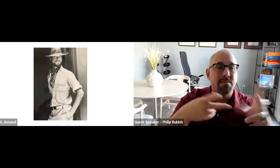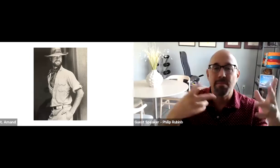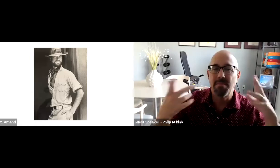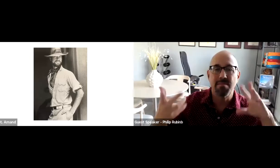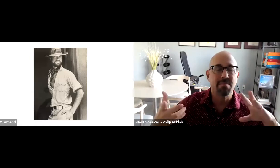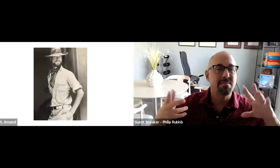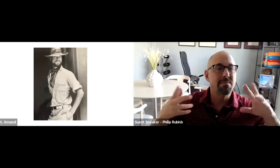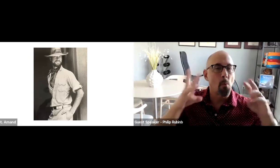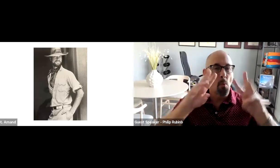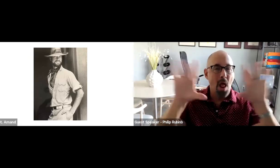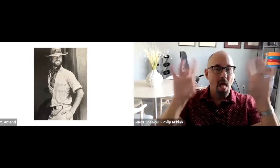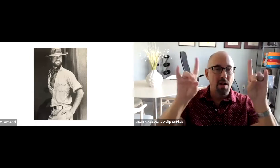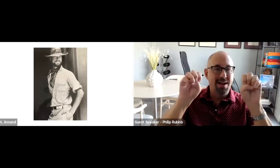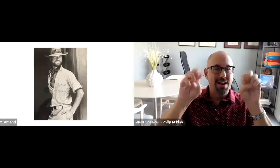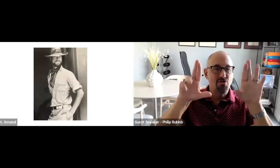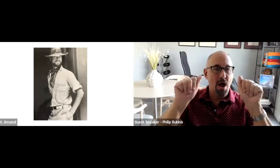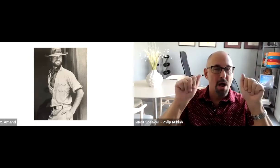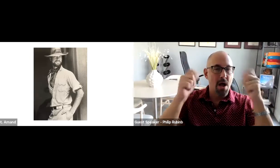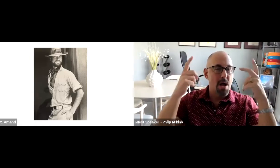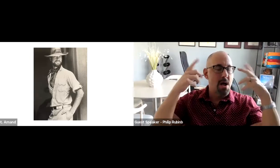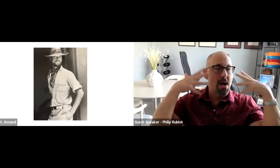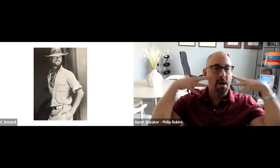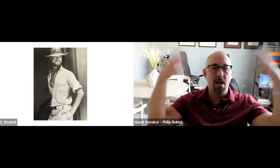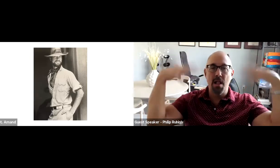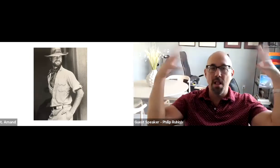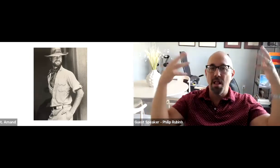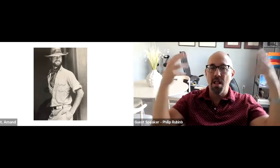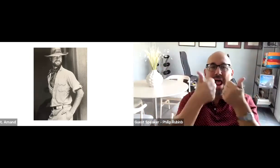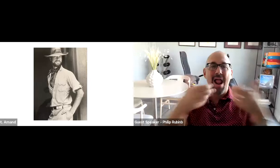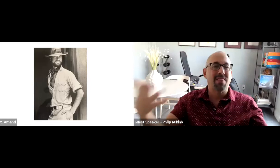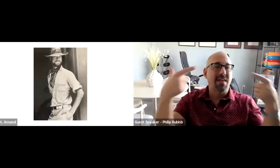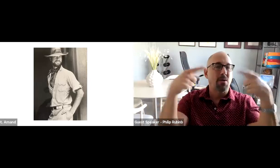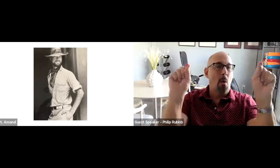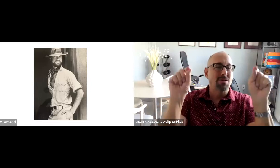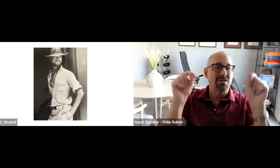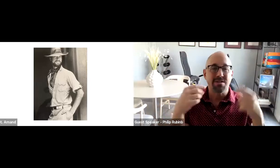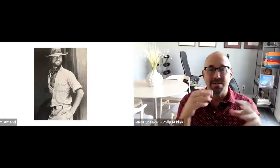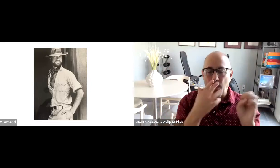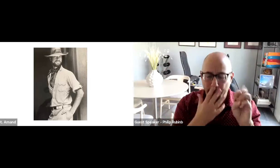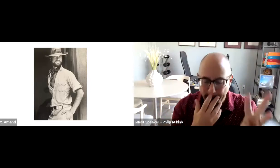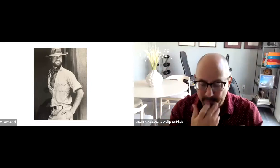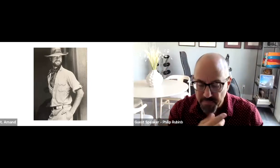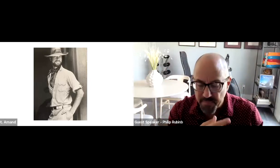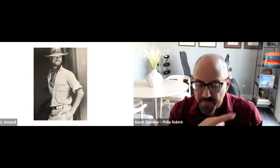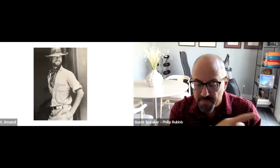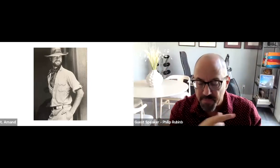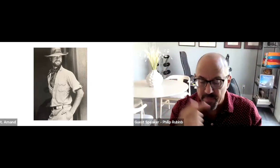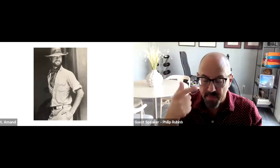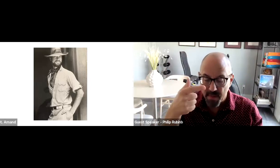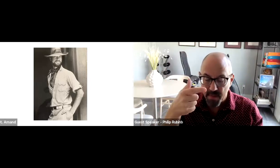and Guy was there. One year later, I went to visit, and, oh, my God, was the transformation shocking.